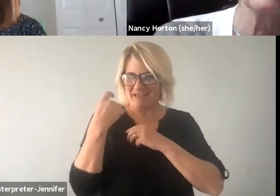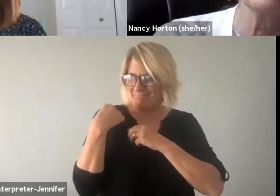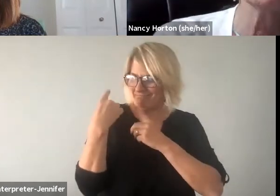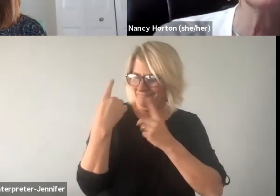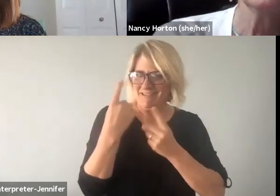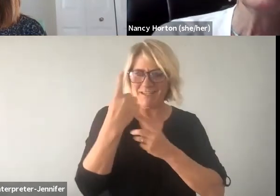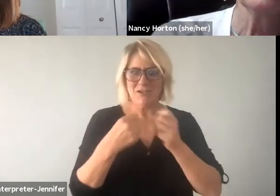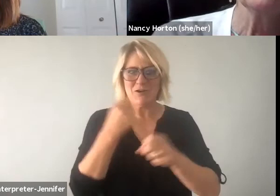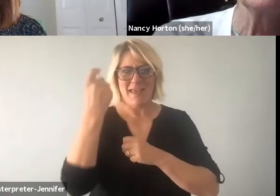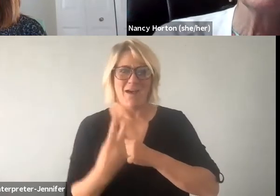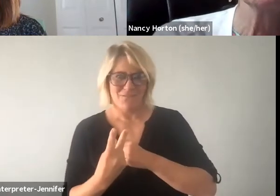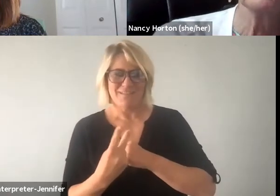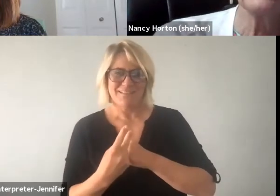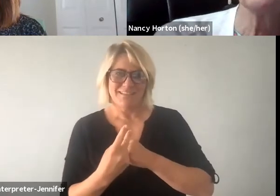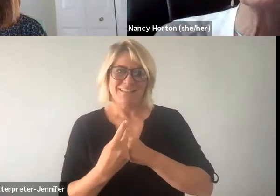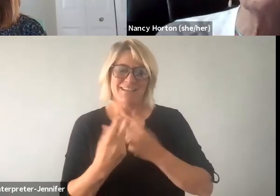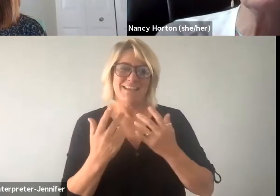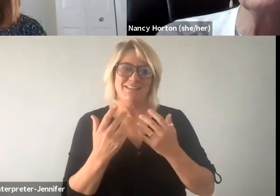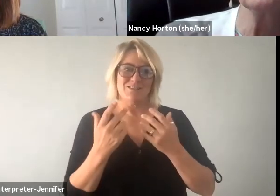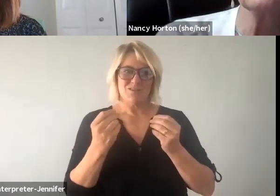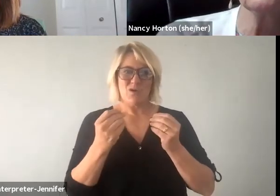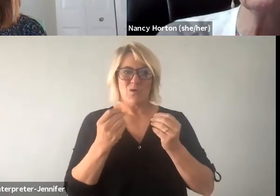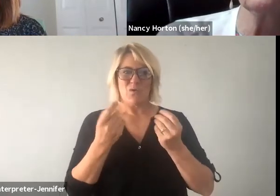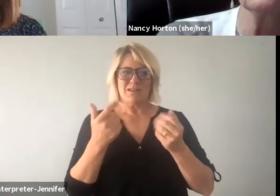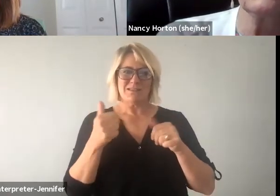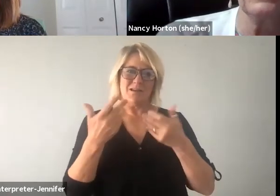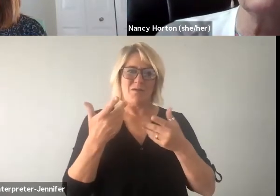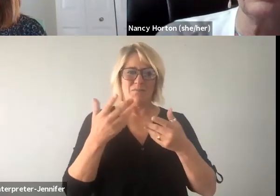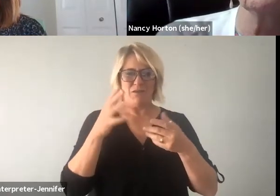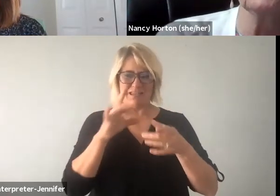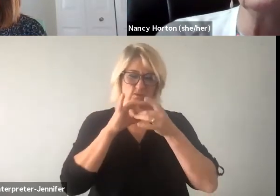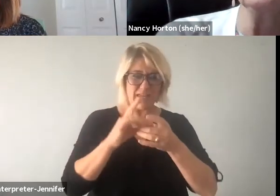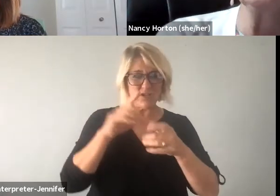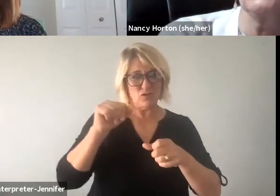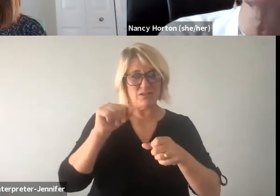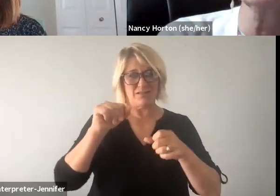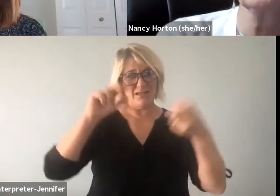make a positive different with all the terrible things that are going -- that have been going on in the world for the